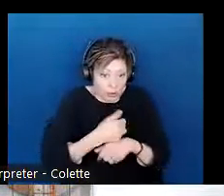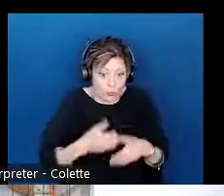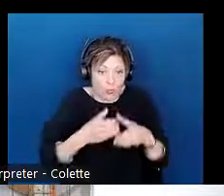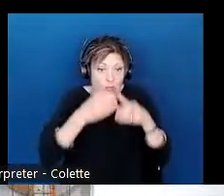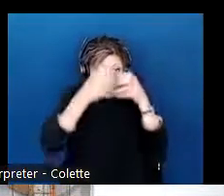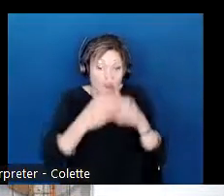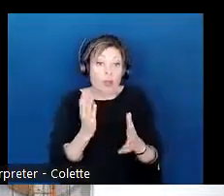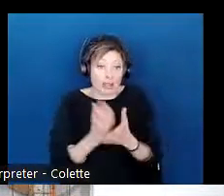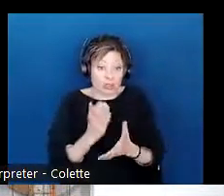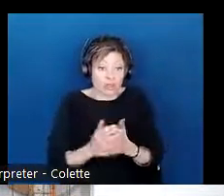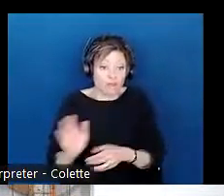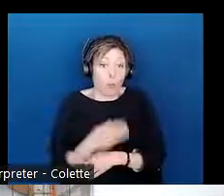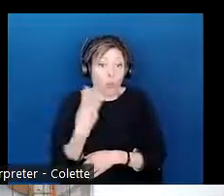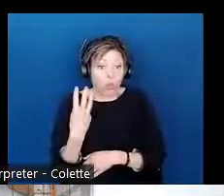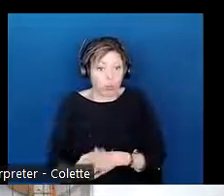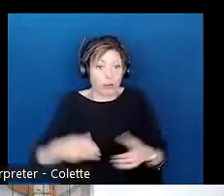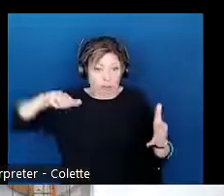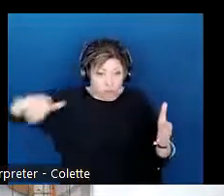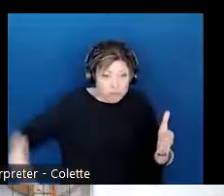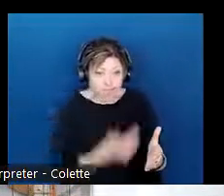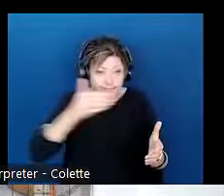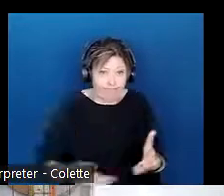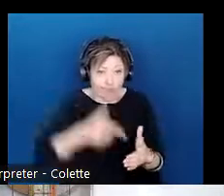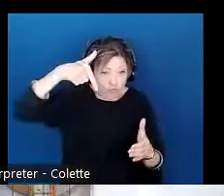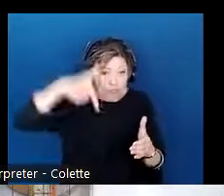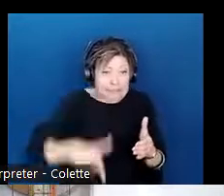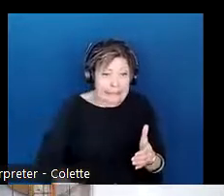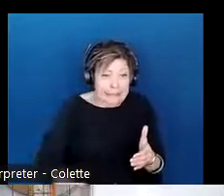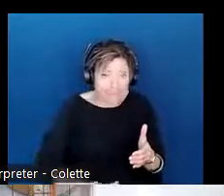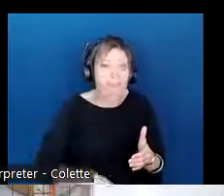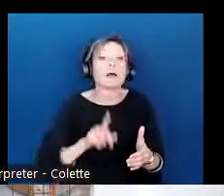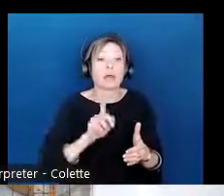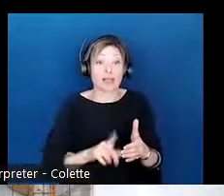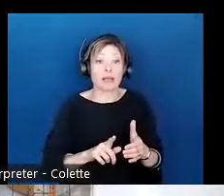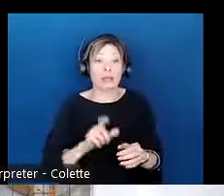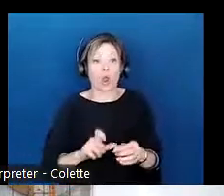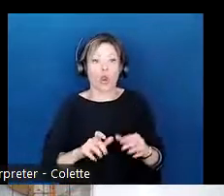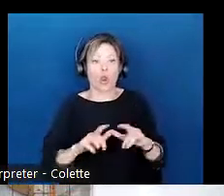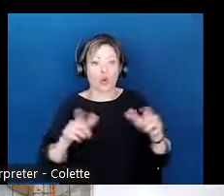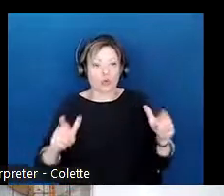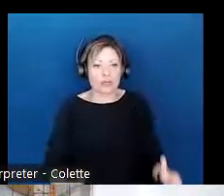for all three and put concrete block with a steel um Rod through the middle